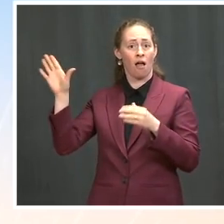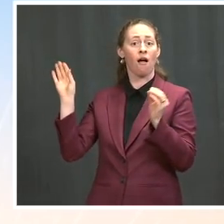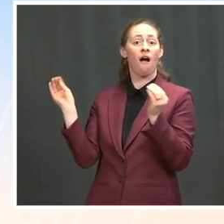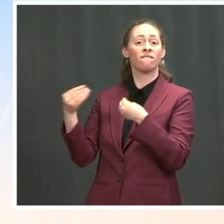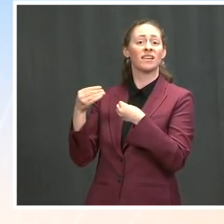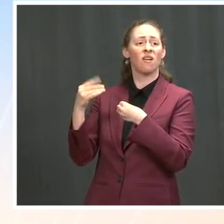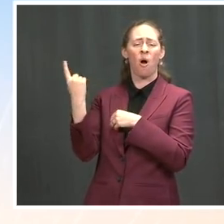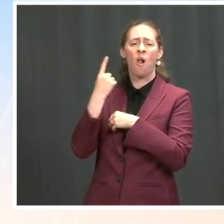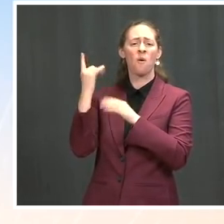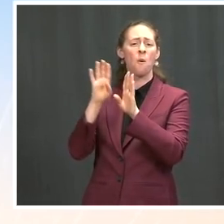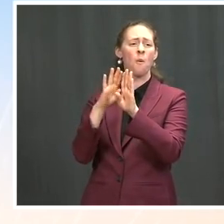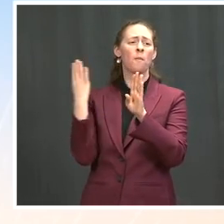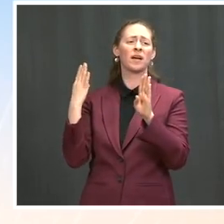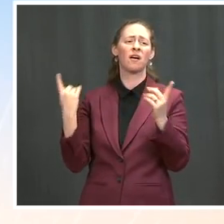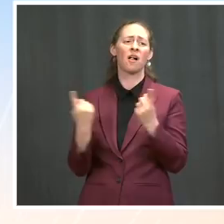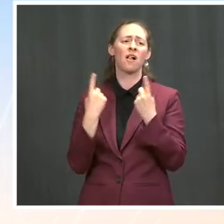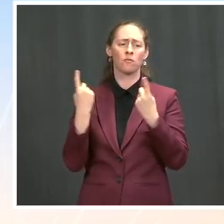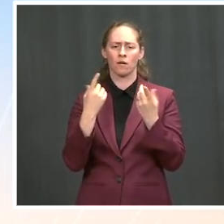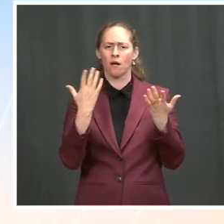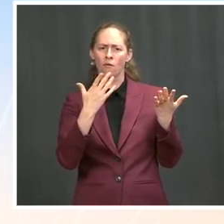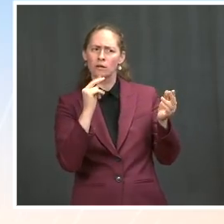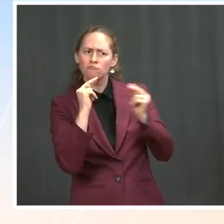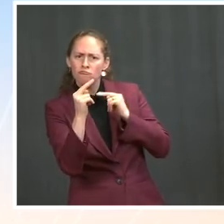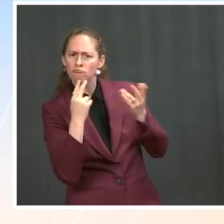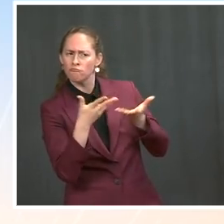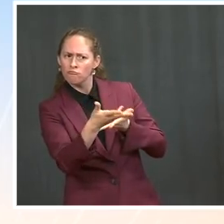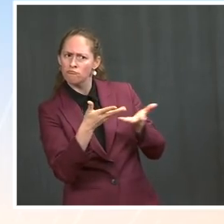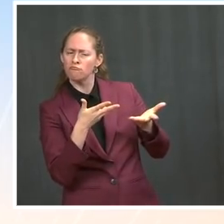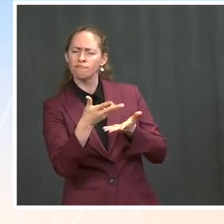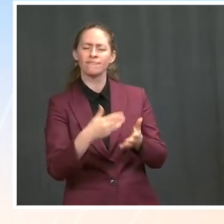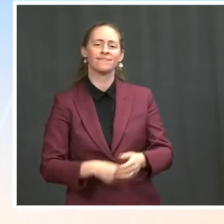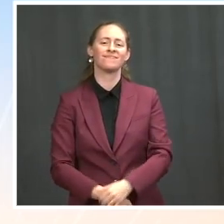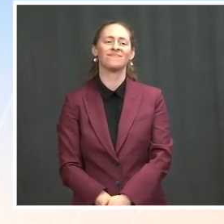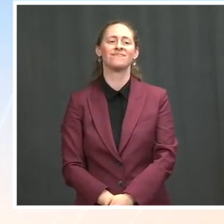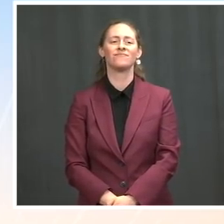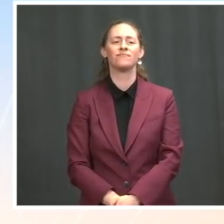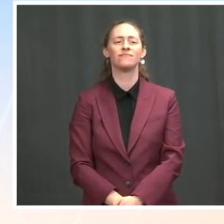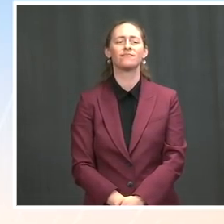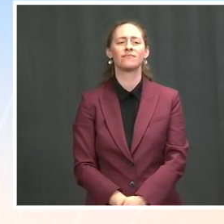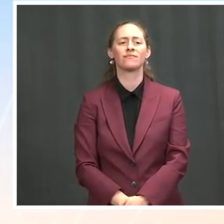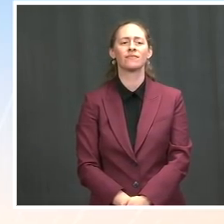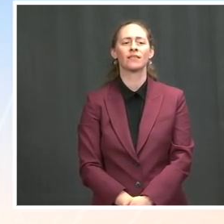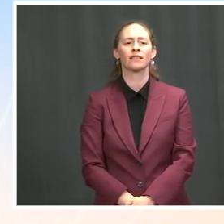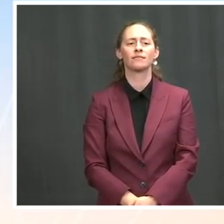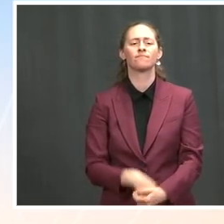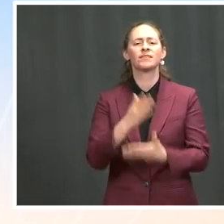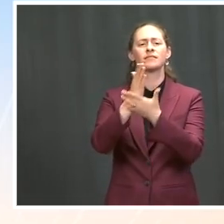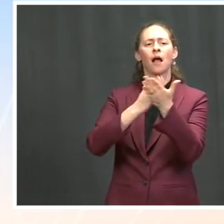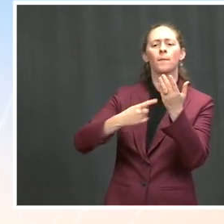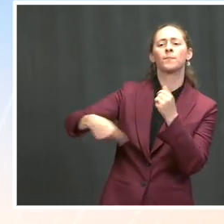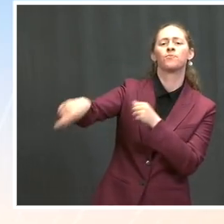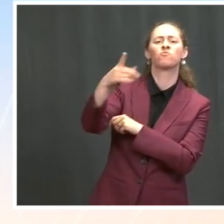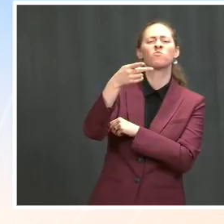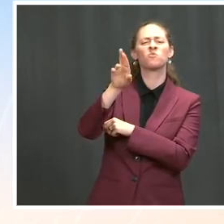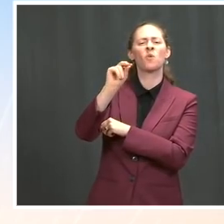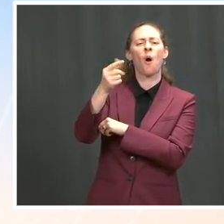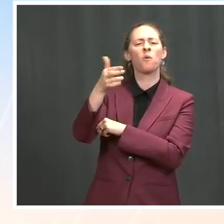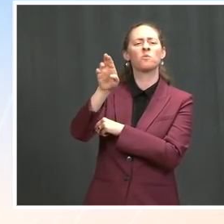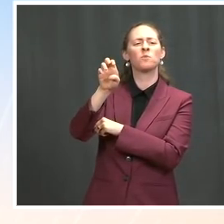in these negotiations over the coming days. The Press: And some progressives have made the ask that if you're going to move forward with this bipartisan package, moderate senators commit